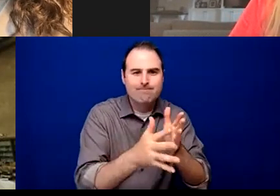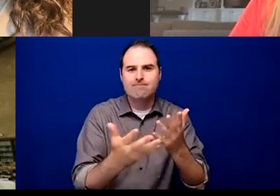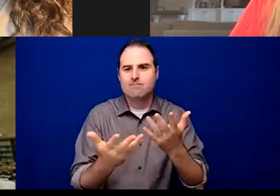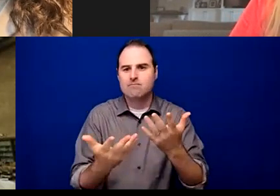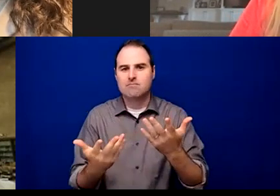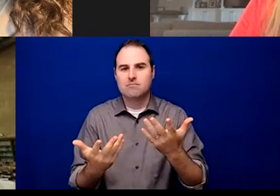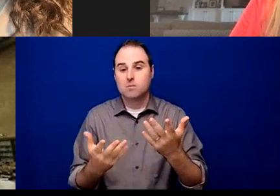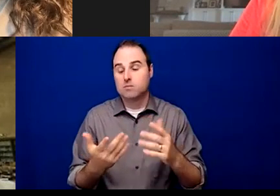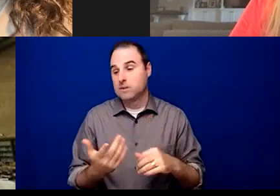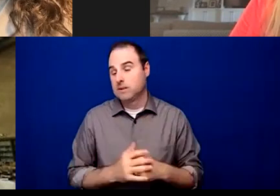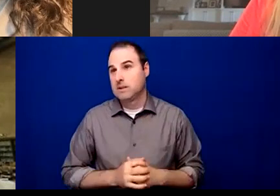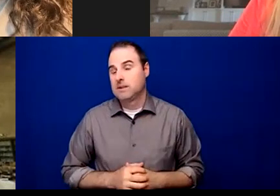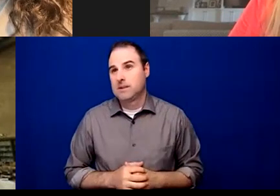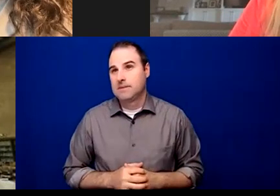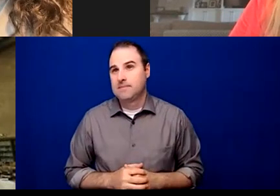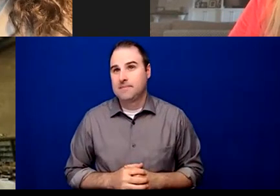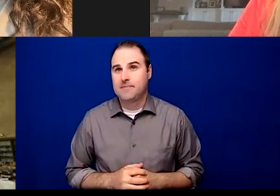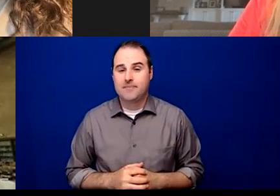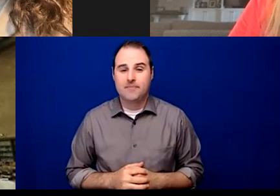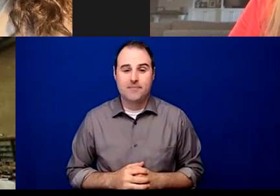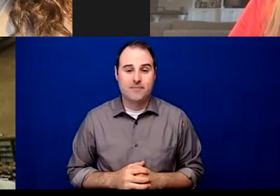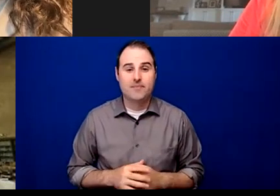these that aren't kind of already using their voice, like students